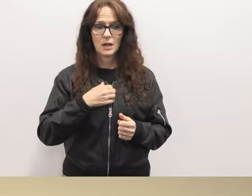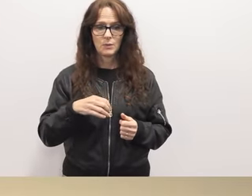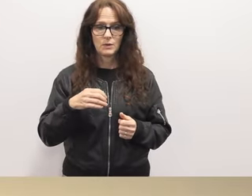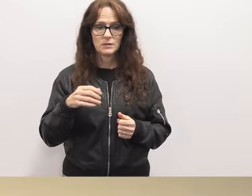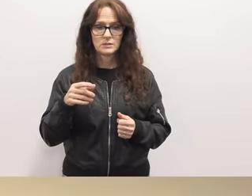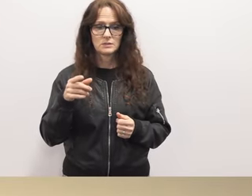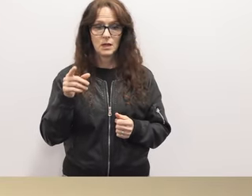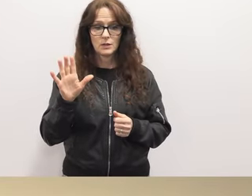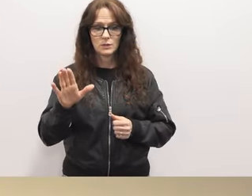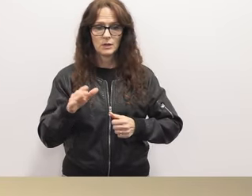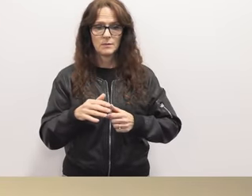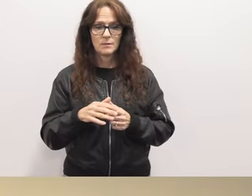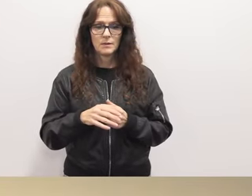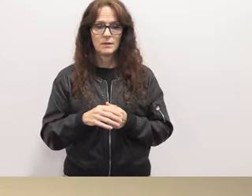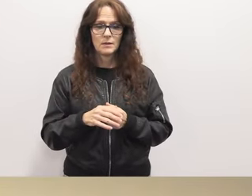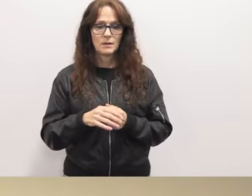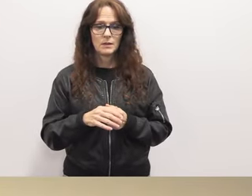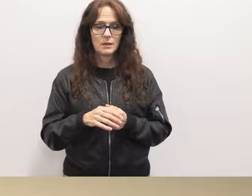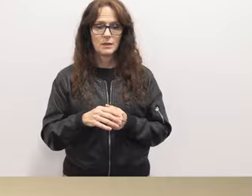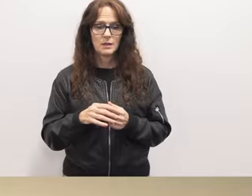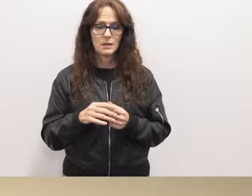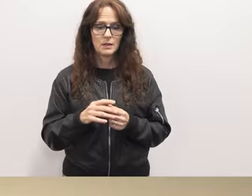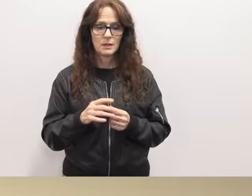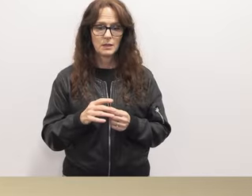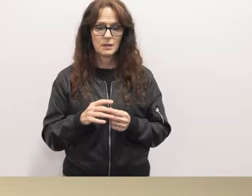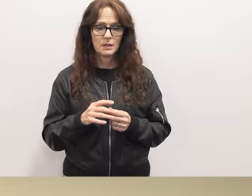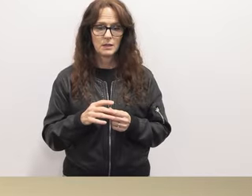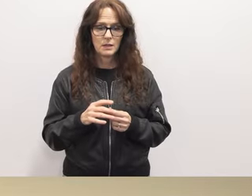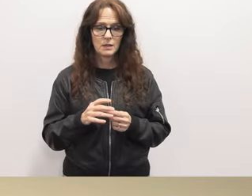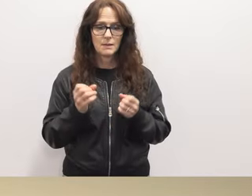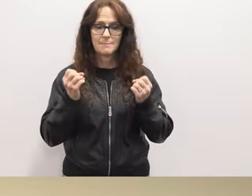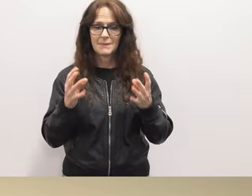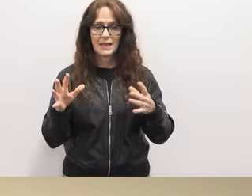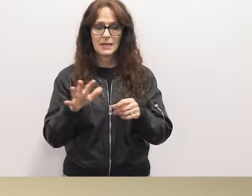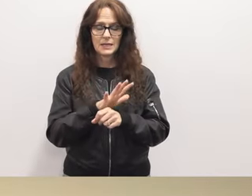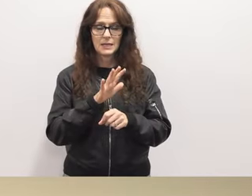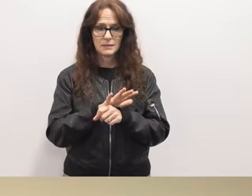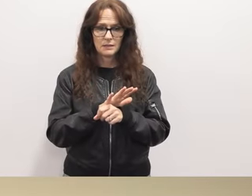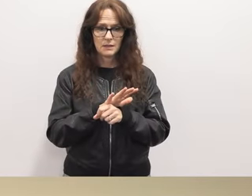even as board chair. There were plenty of times where it was a eight one vote